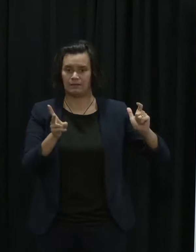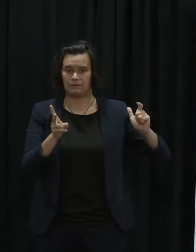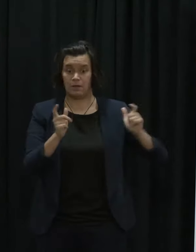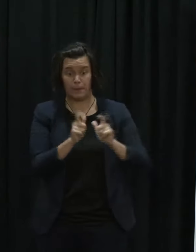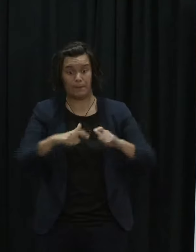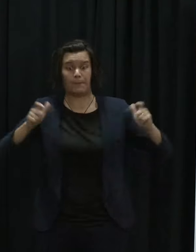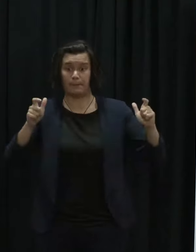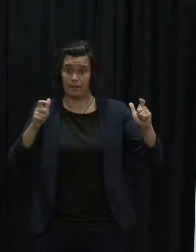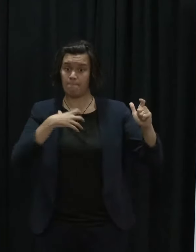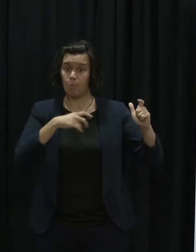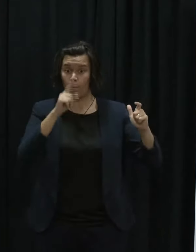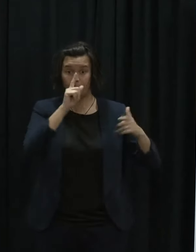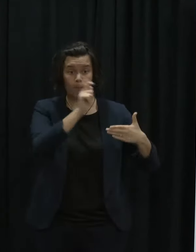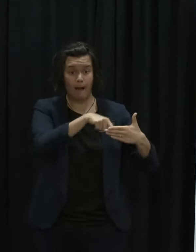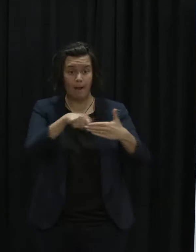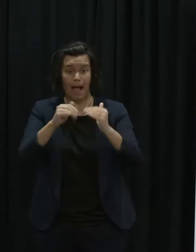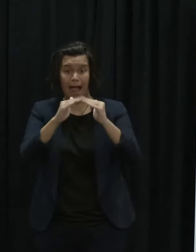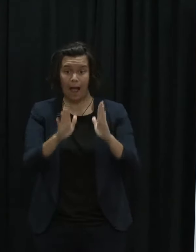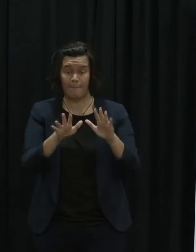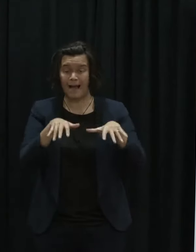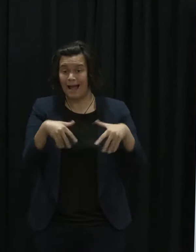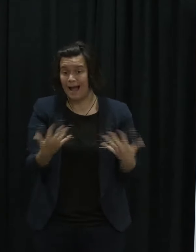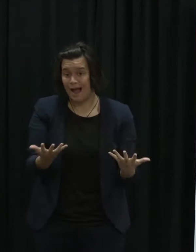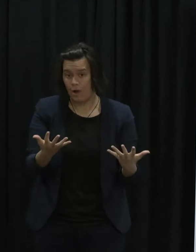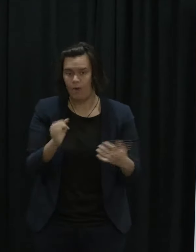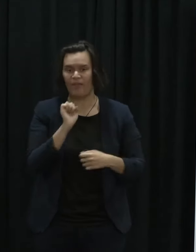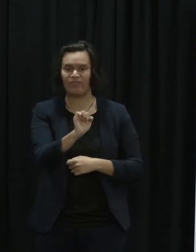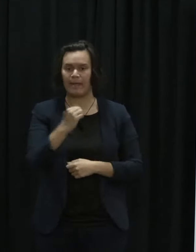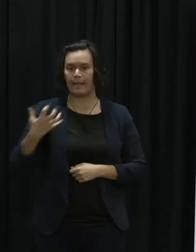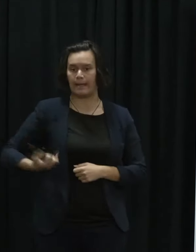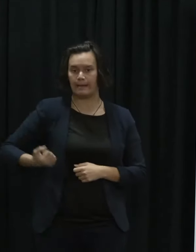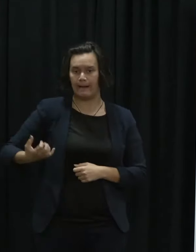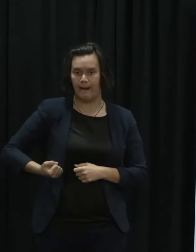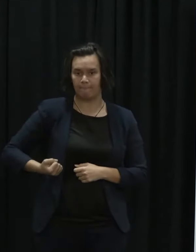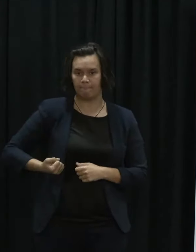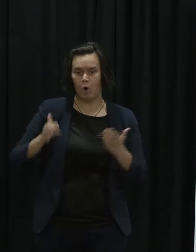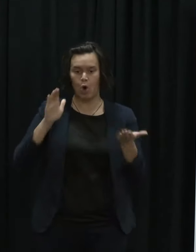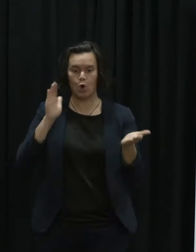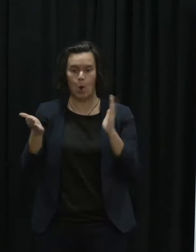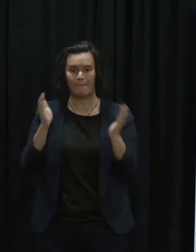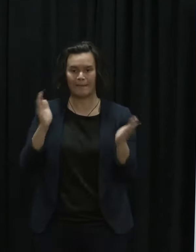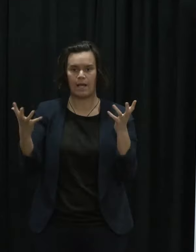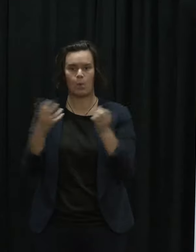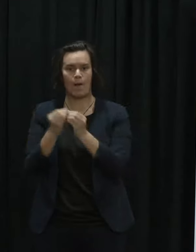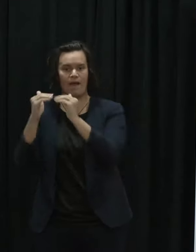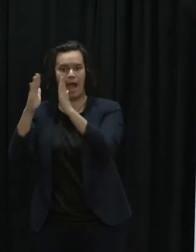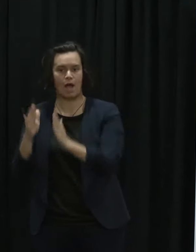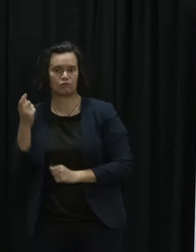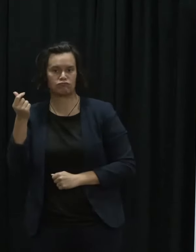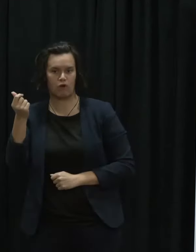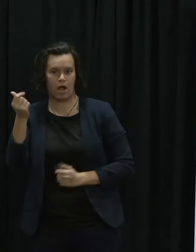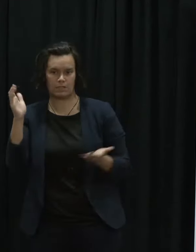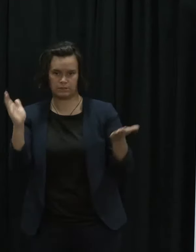home ownership than what we had several decades ago. We want that to increase and we know it comes down to 2 things.